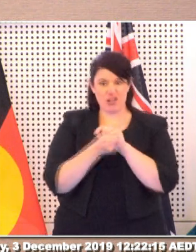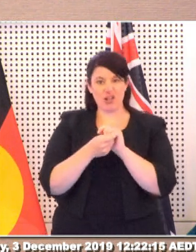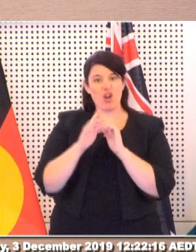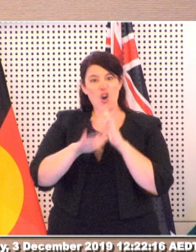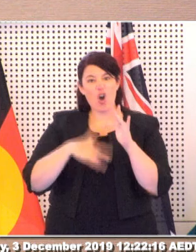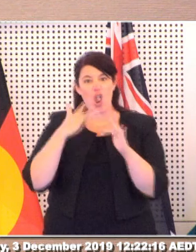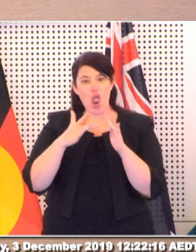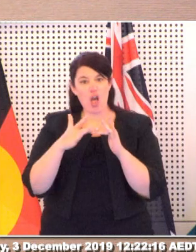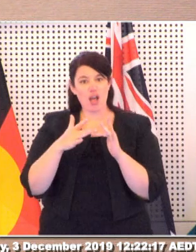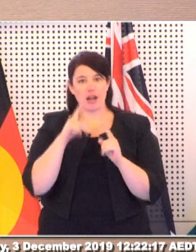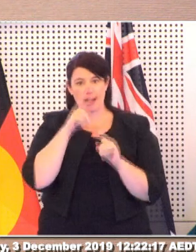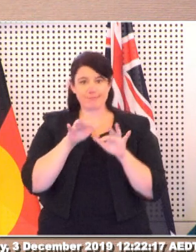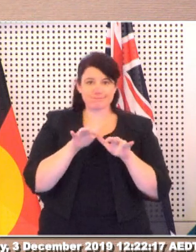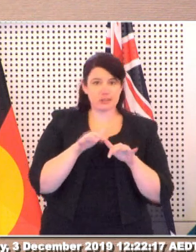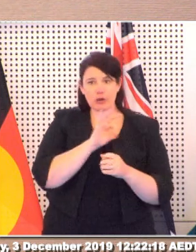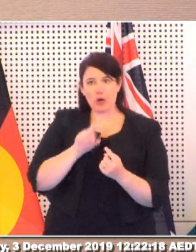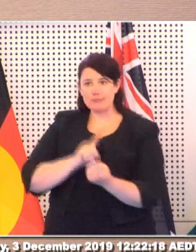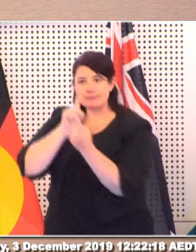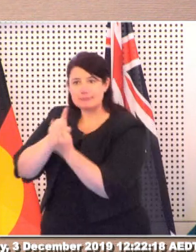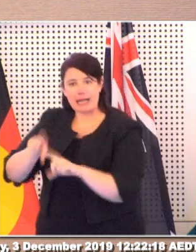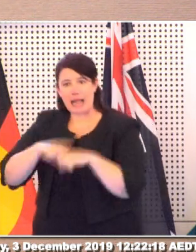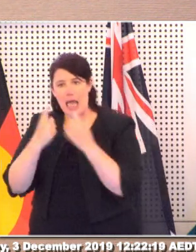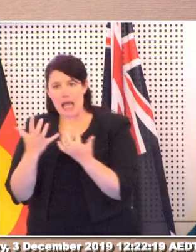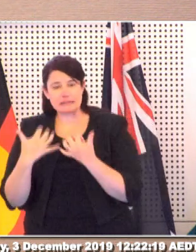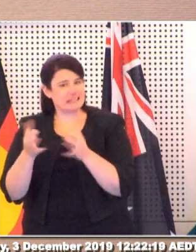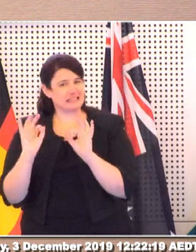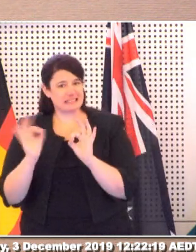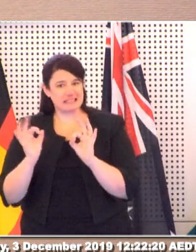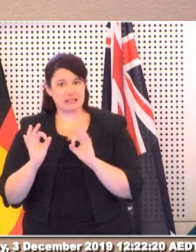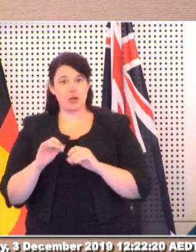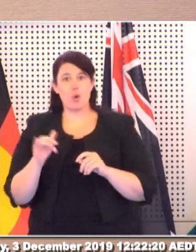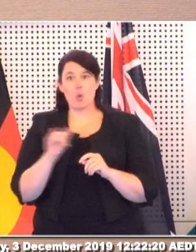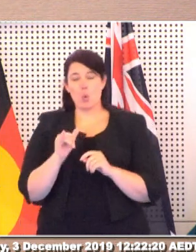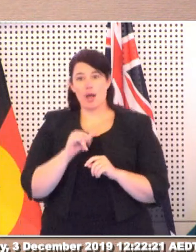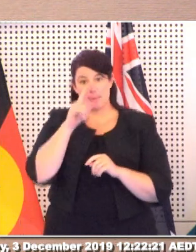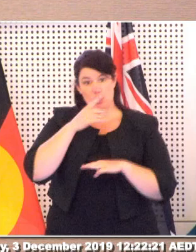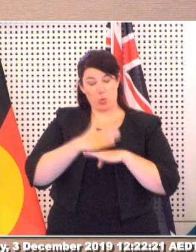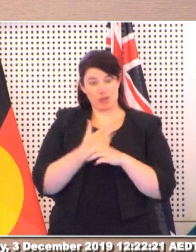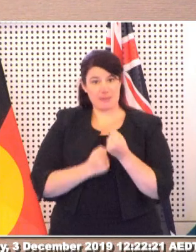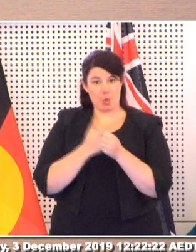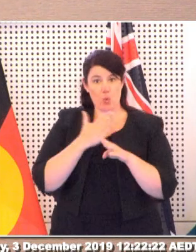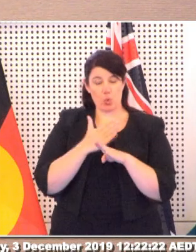to short sort of sessions where people try to complete those as